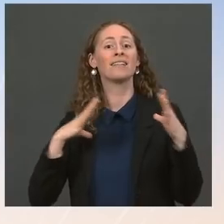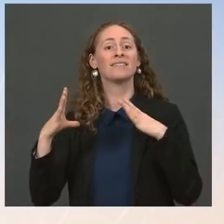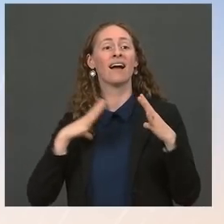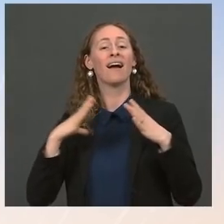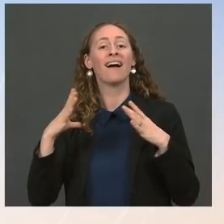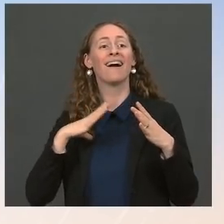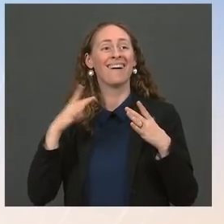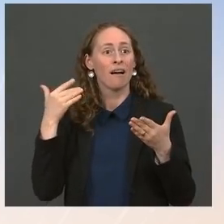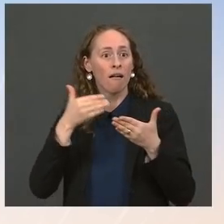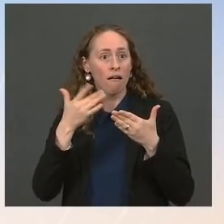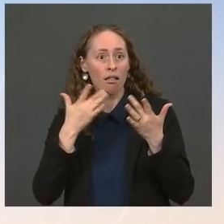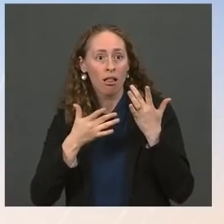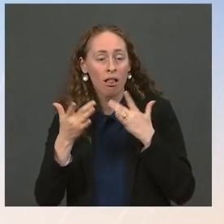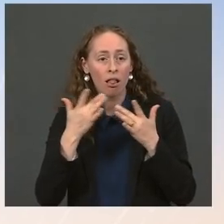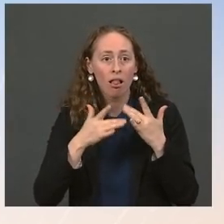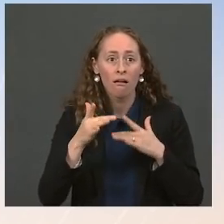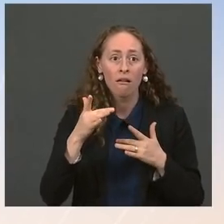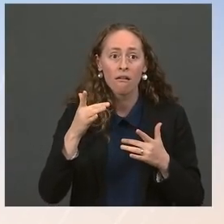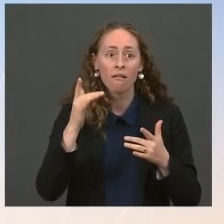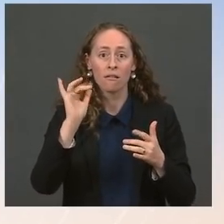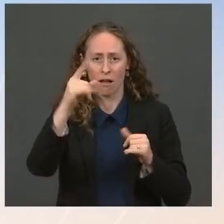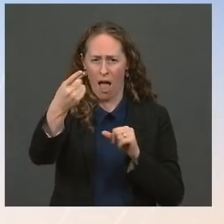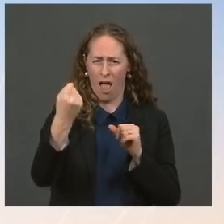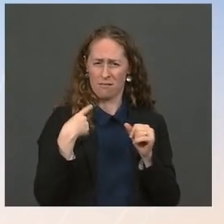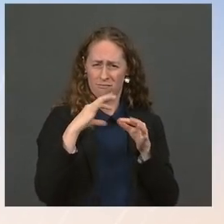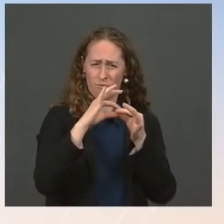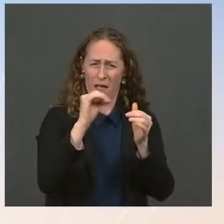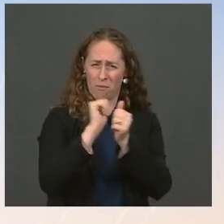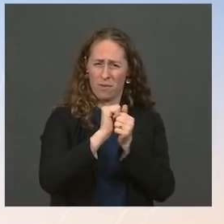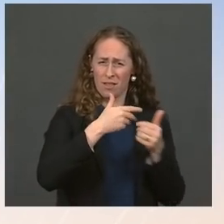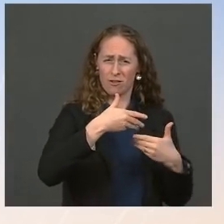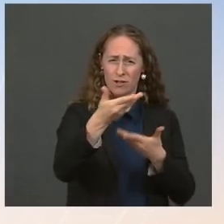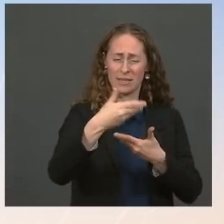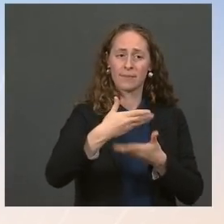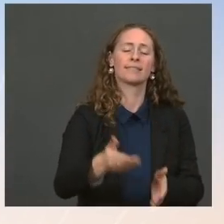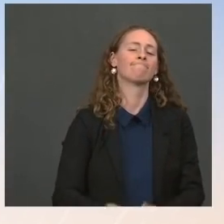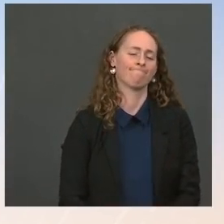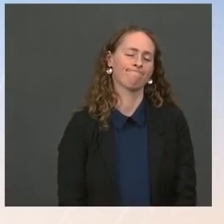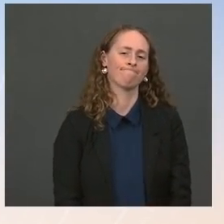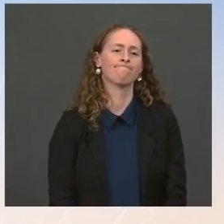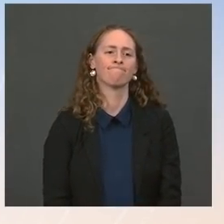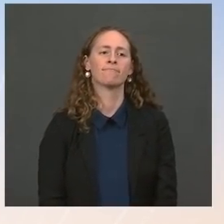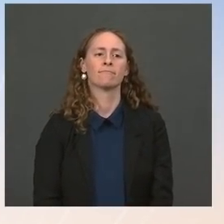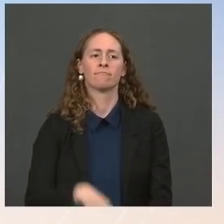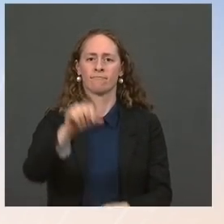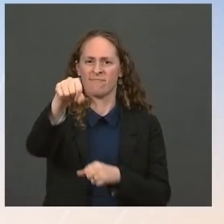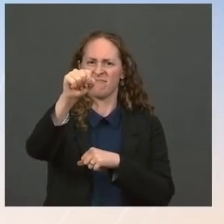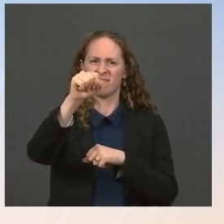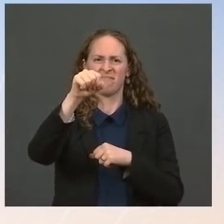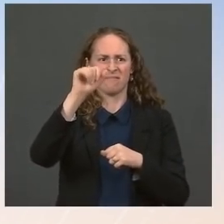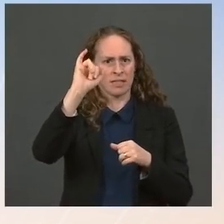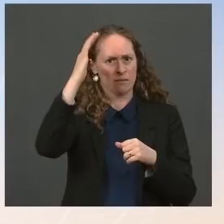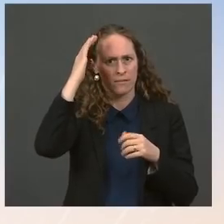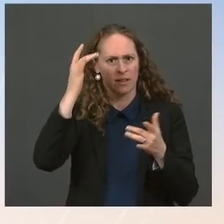Ms. Psaki: -- which I assume is what you're asking about? The Press: Yes, yes. Ms. Psaki: So, the reason that the President has been working so hard for months --